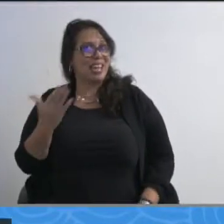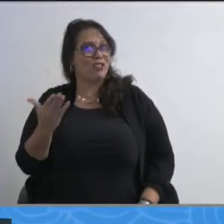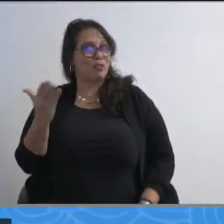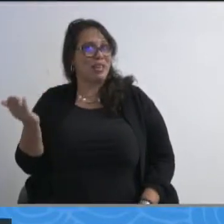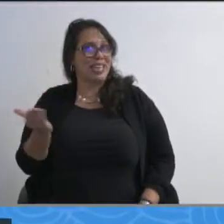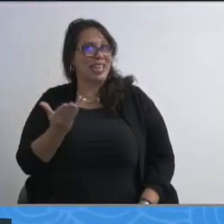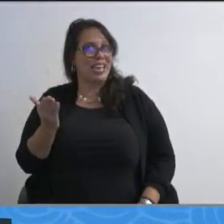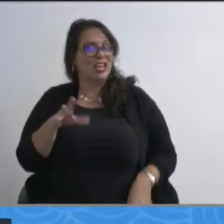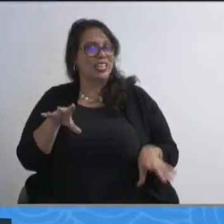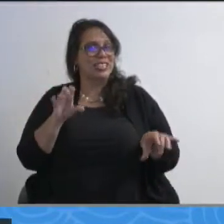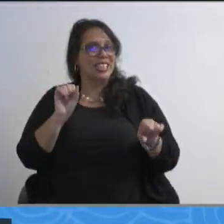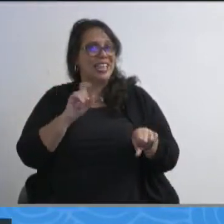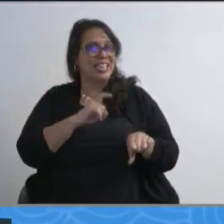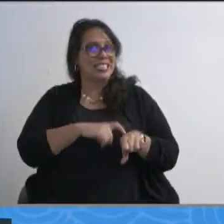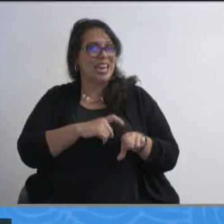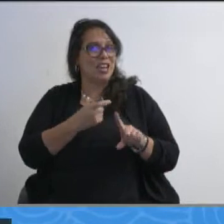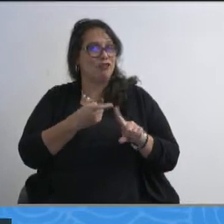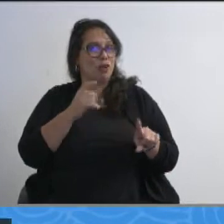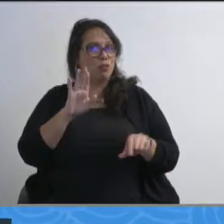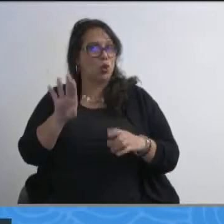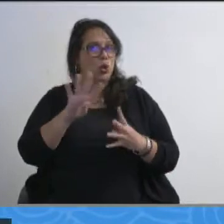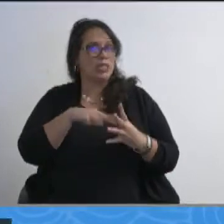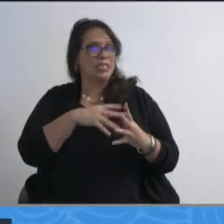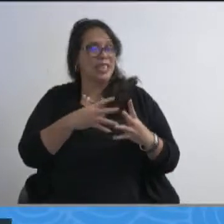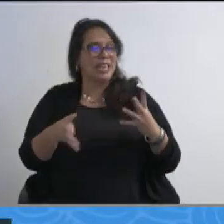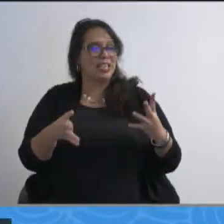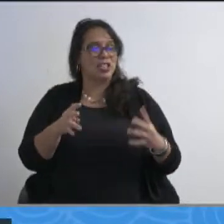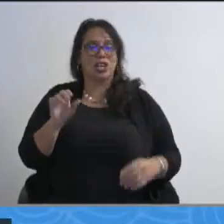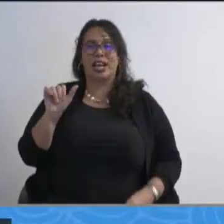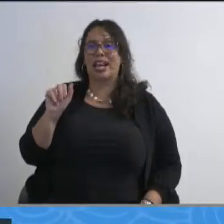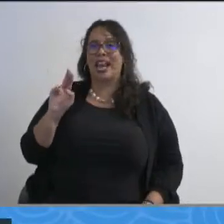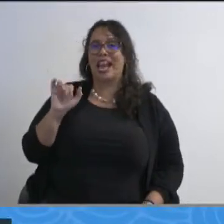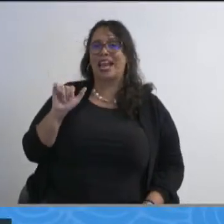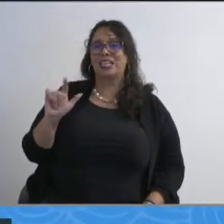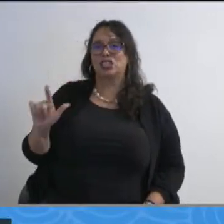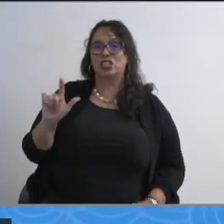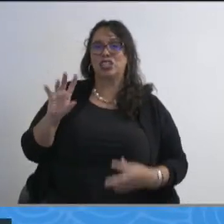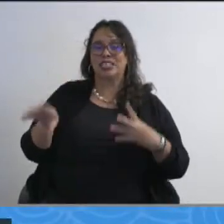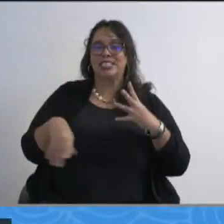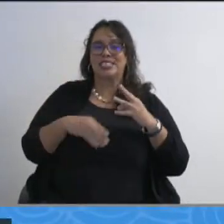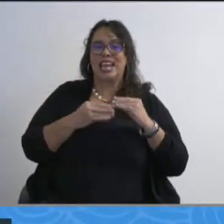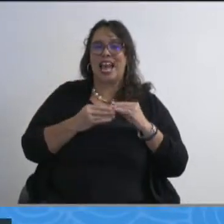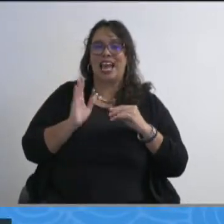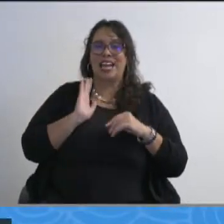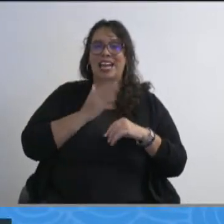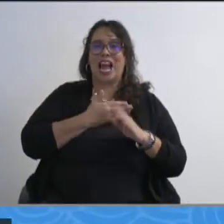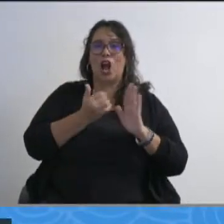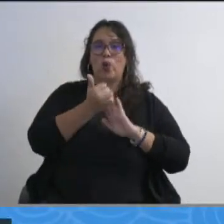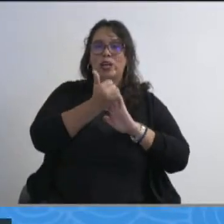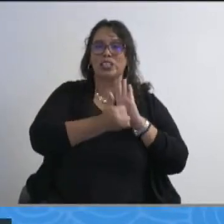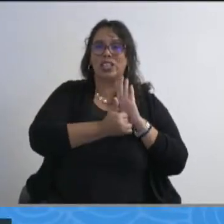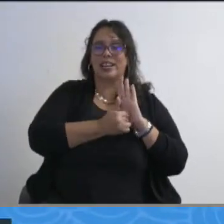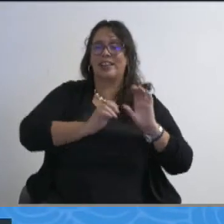for taking time out of your schedule. Angel has added our agenda in our chat once again.